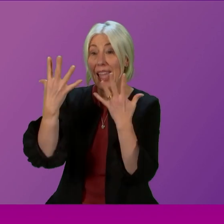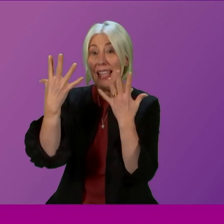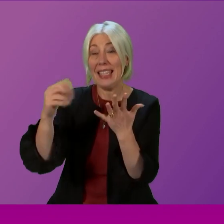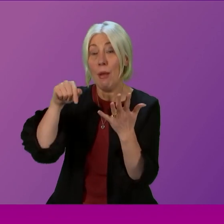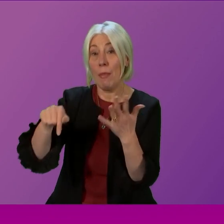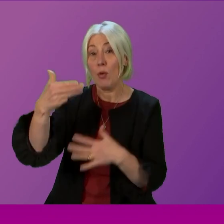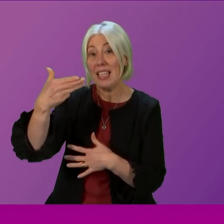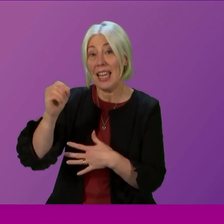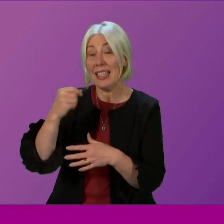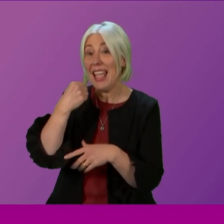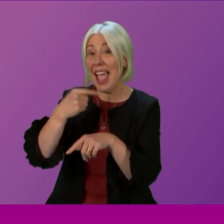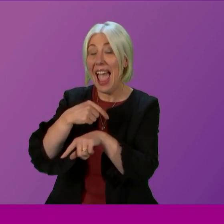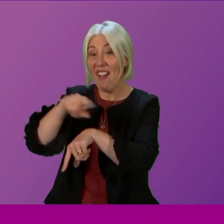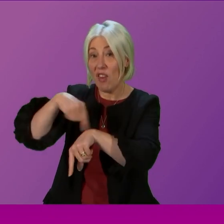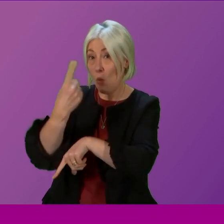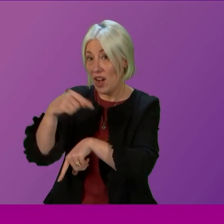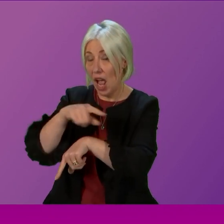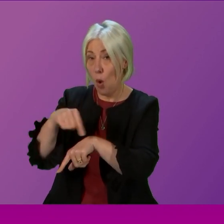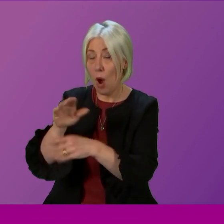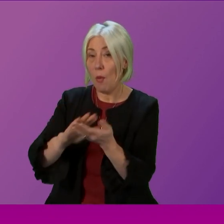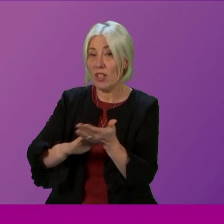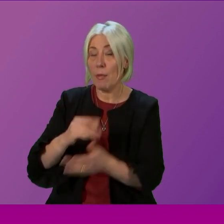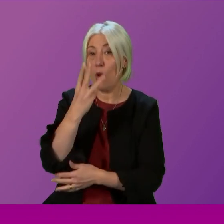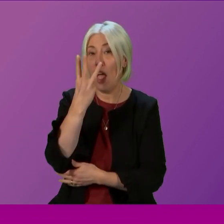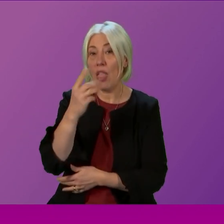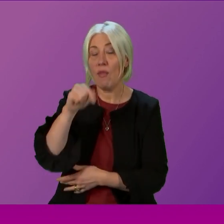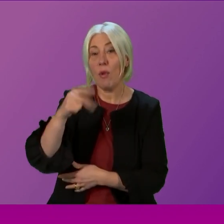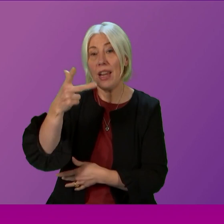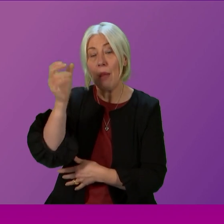care staff will be paid £10.90 an hour, which represents a 3.8 per cent pay increase—that is,